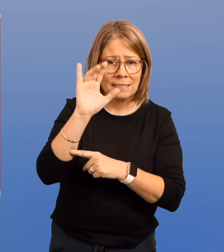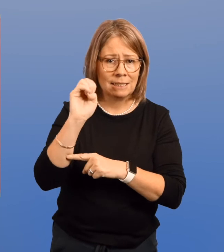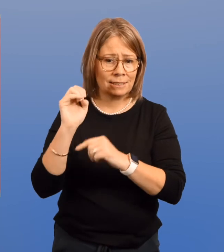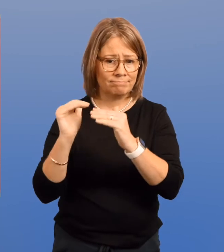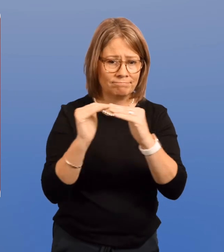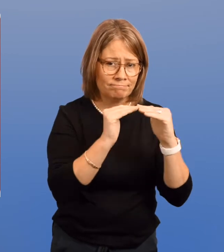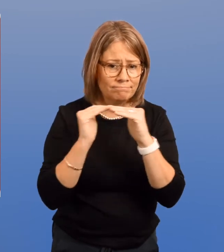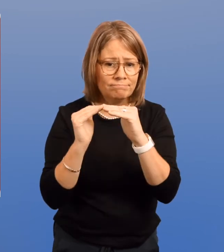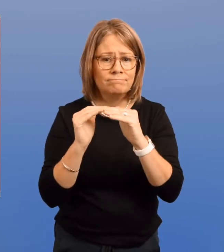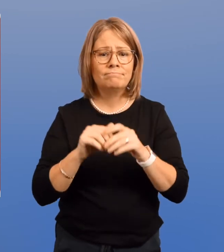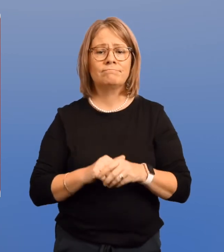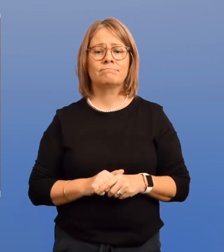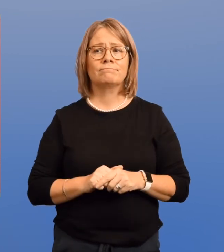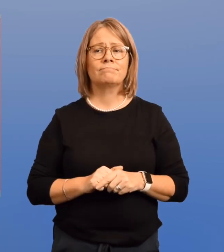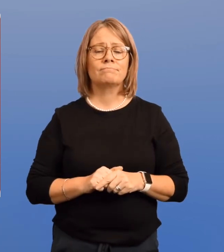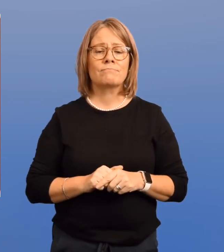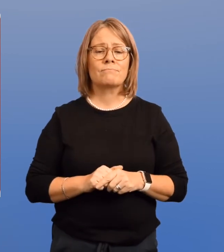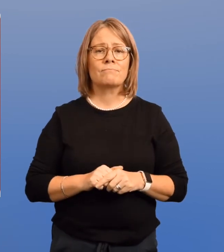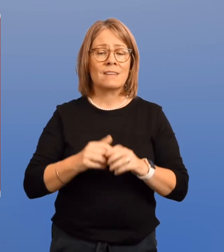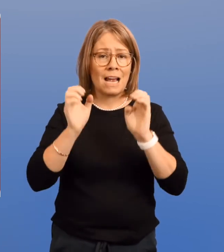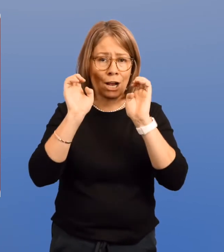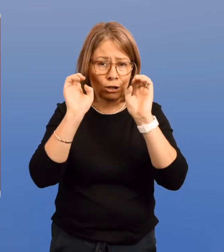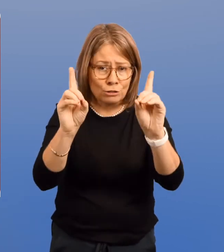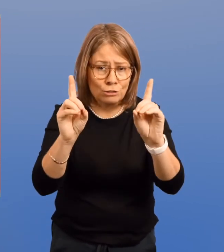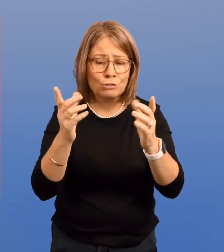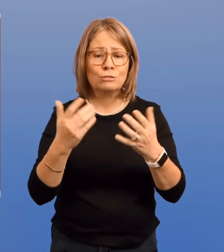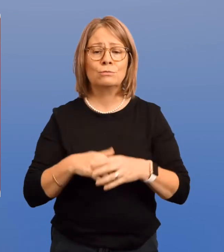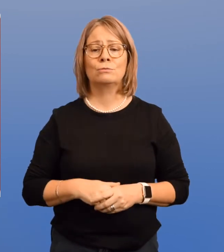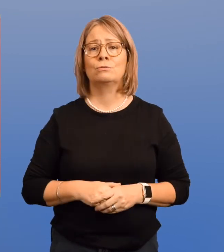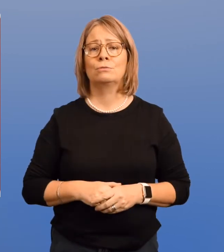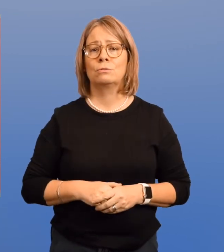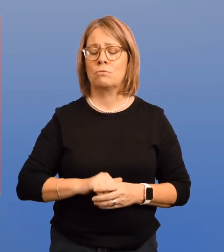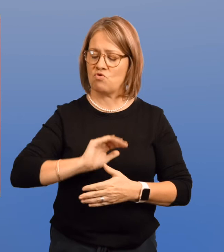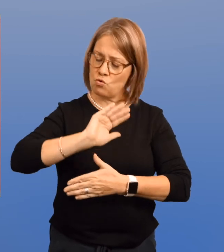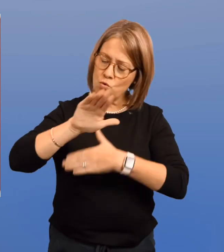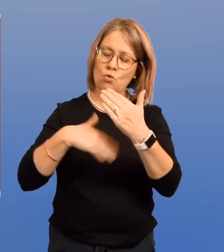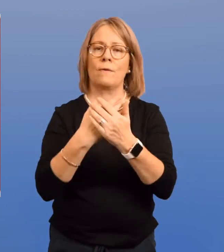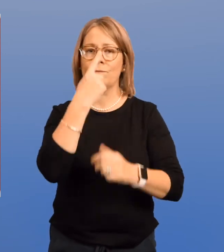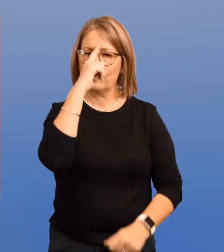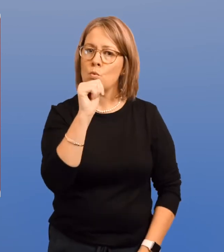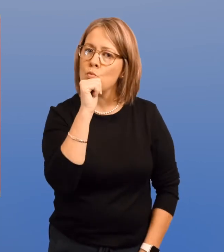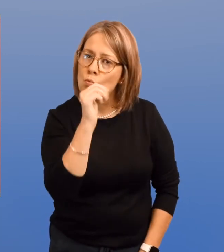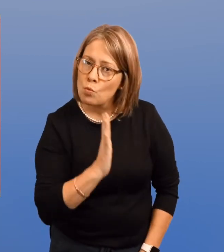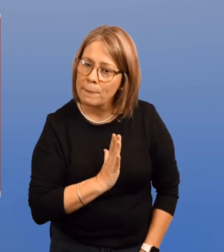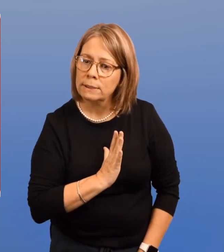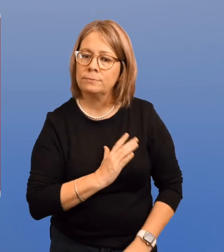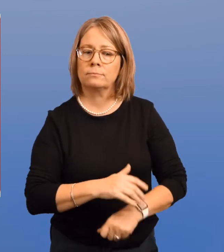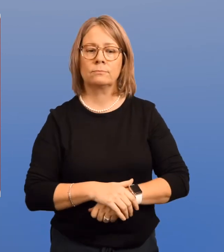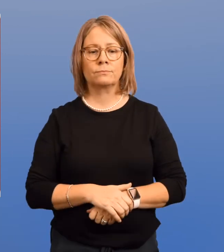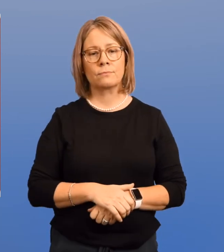and education for all women.